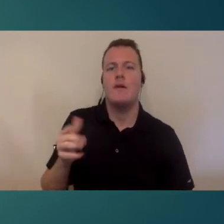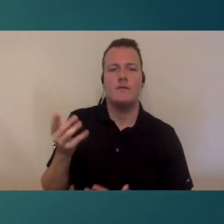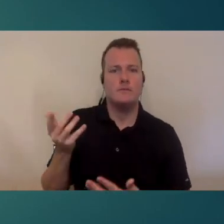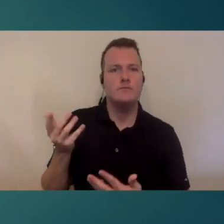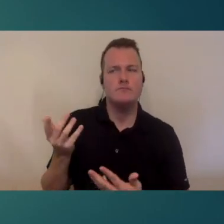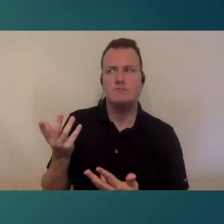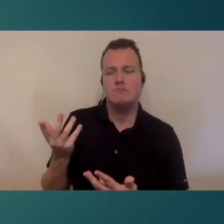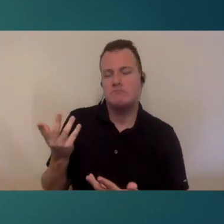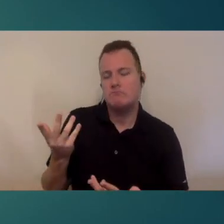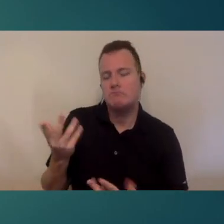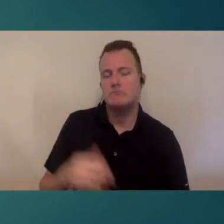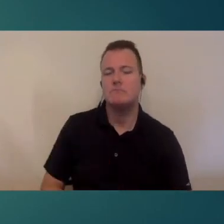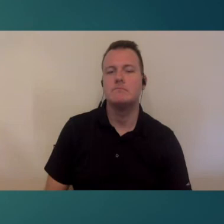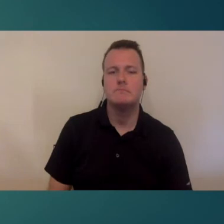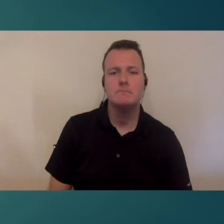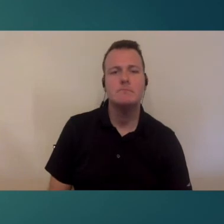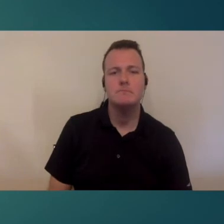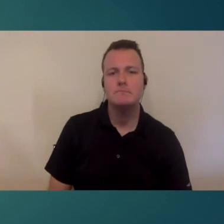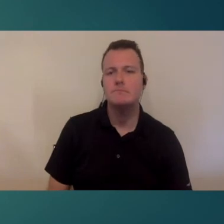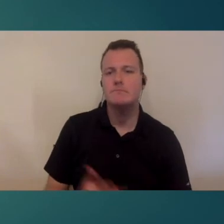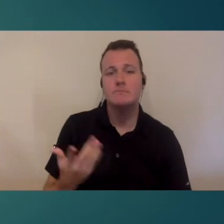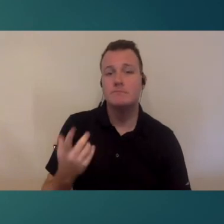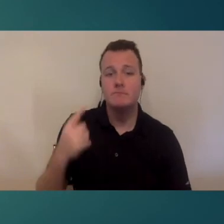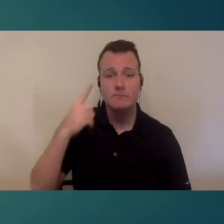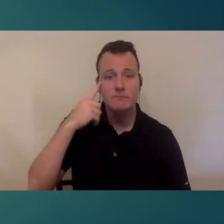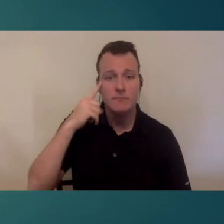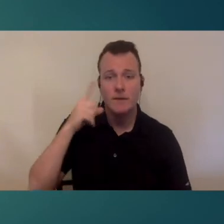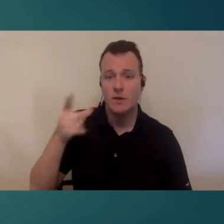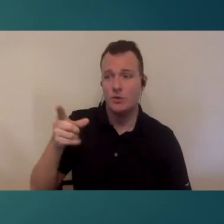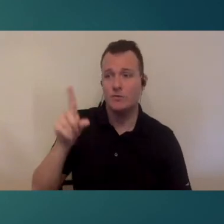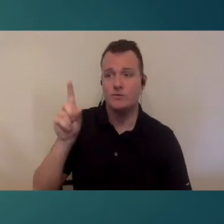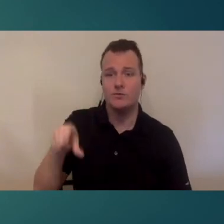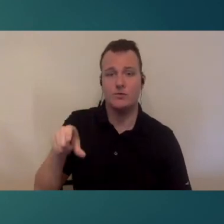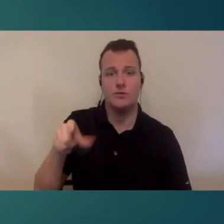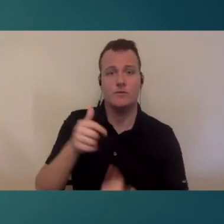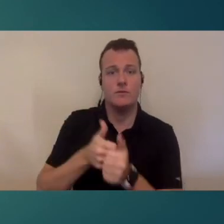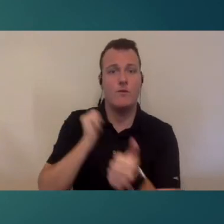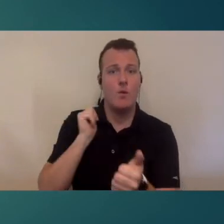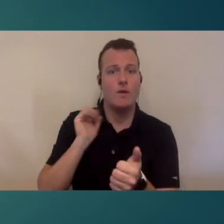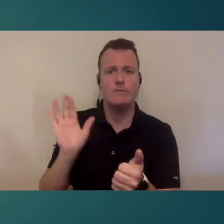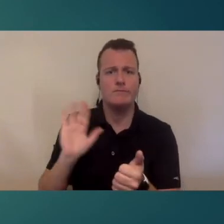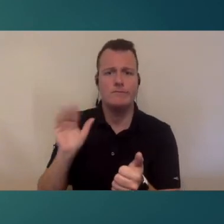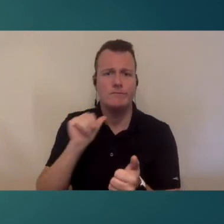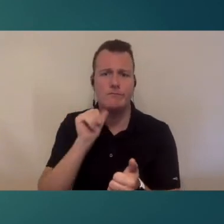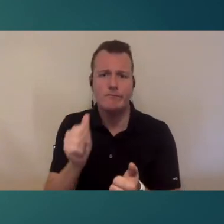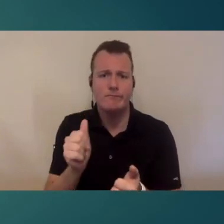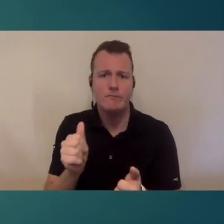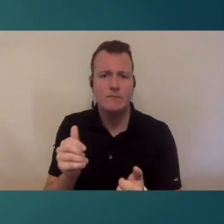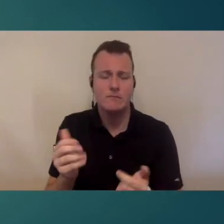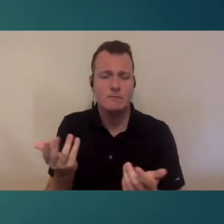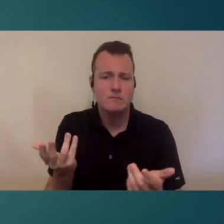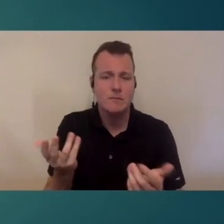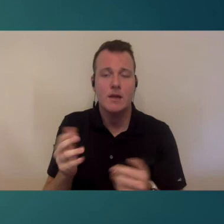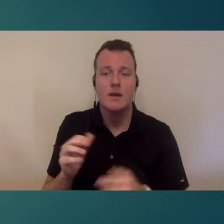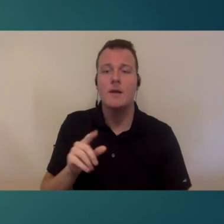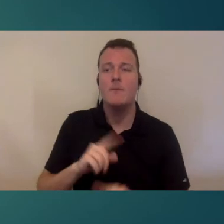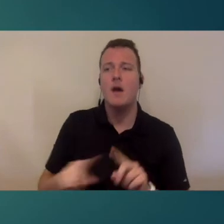think it's- you should shy away from it, but think- I guess think about if you